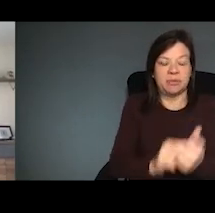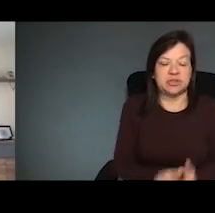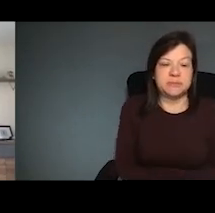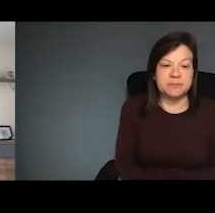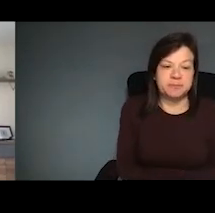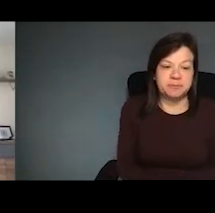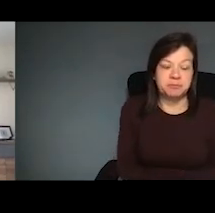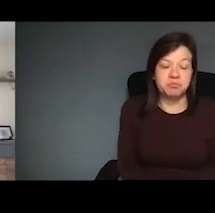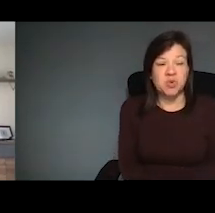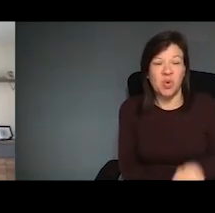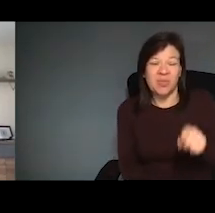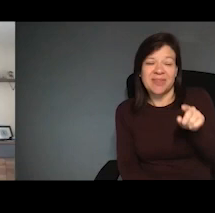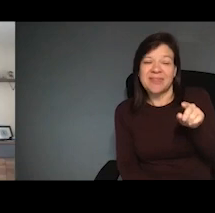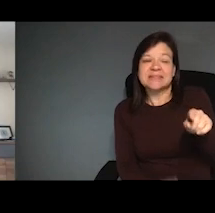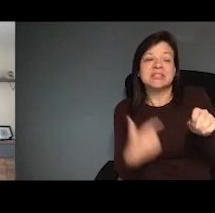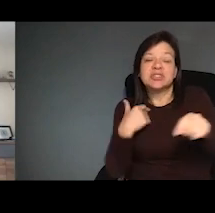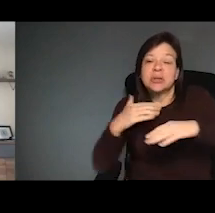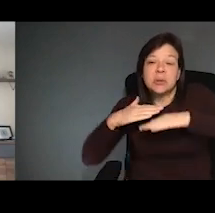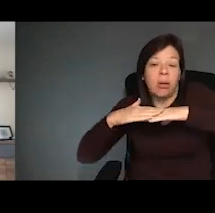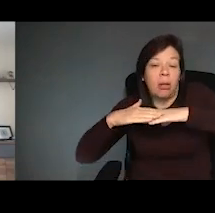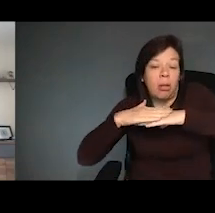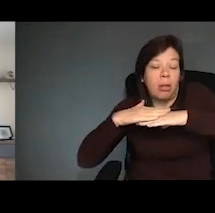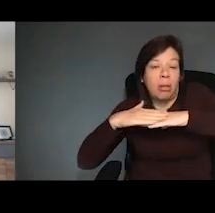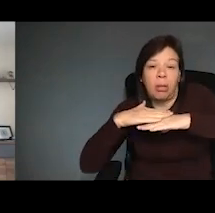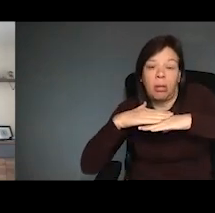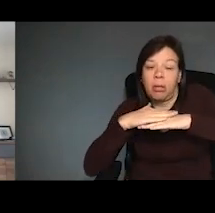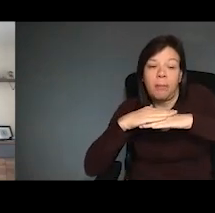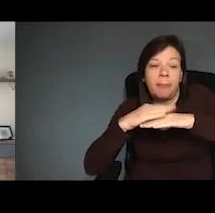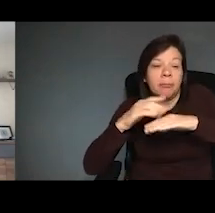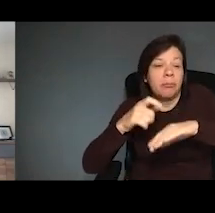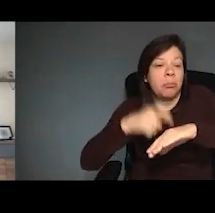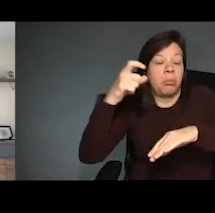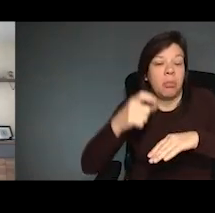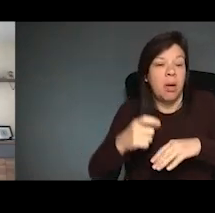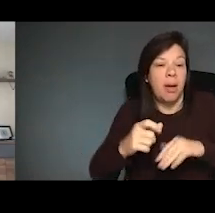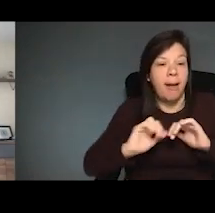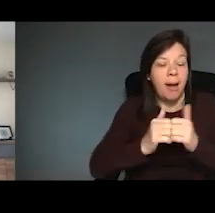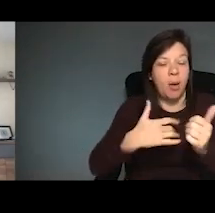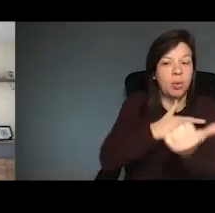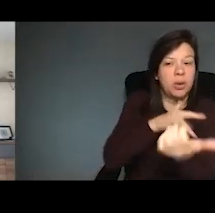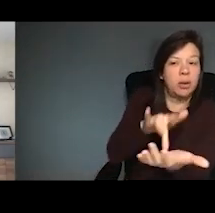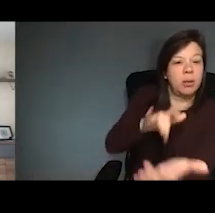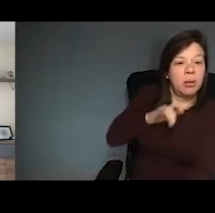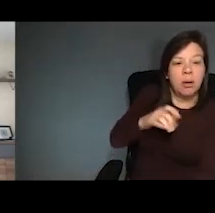AND THIS JUST SCRATCHES THE SURFACE OF HOW WE ARE